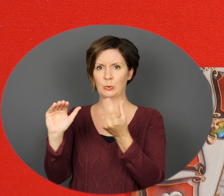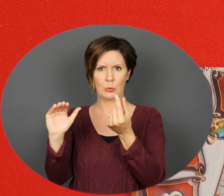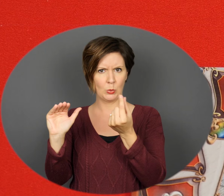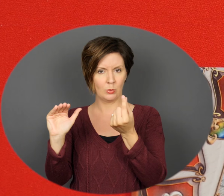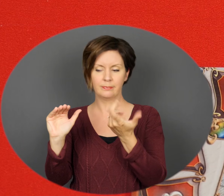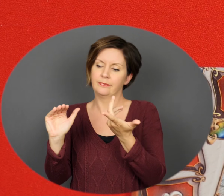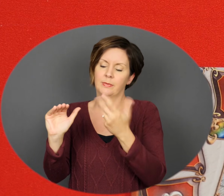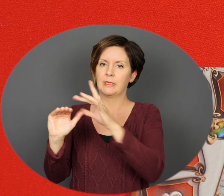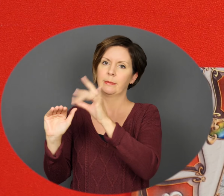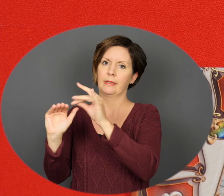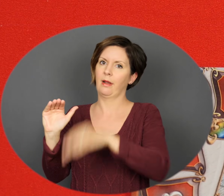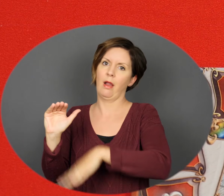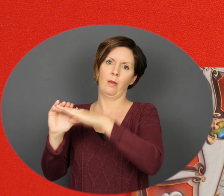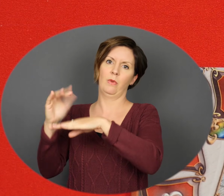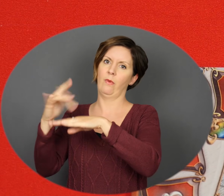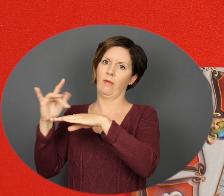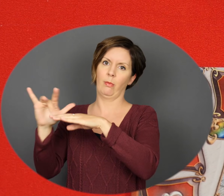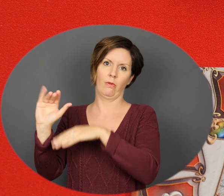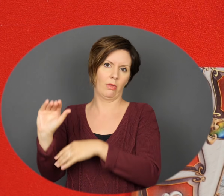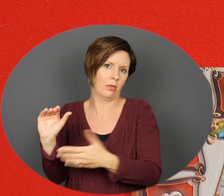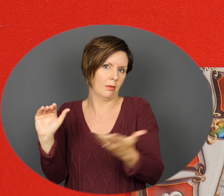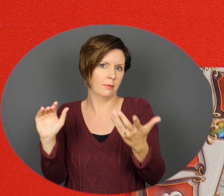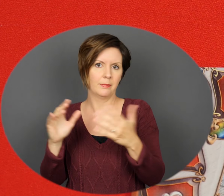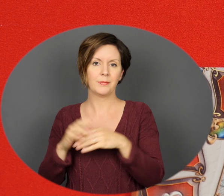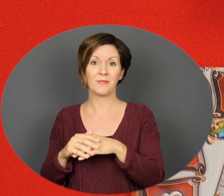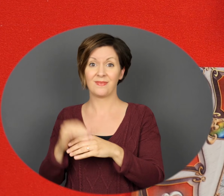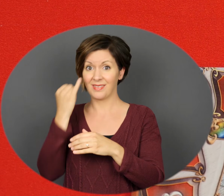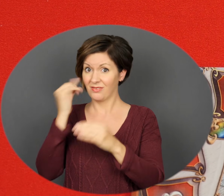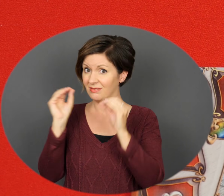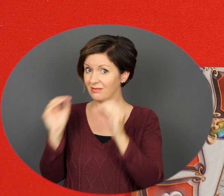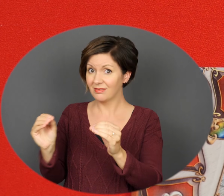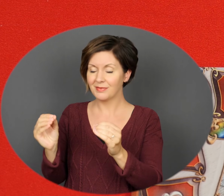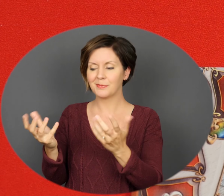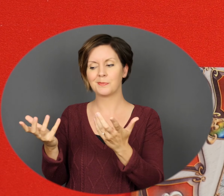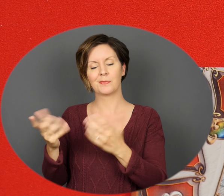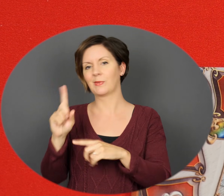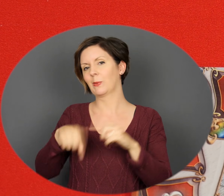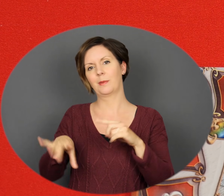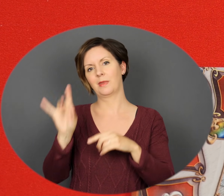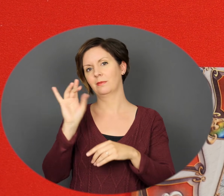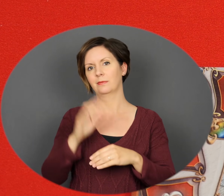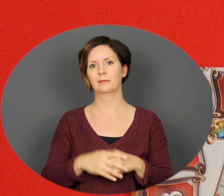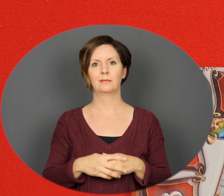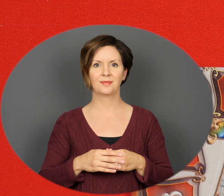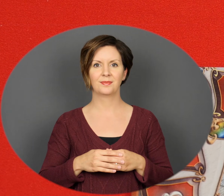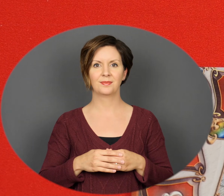then just draw as many as you can and if this deck would ever run out then you cannot take this action anymore.